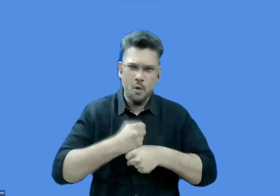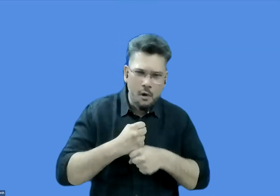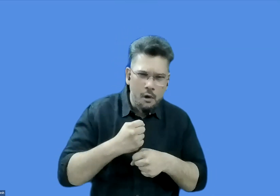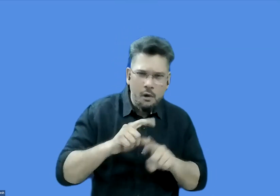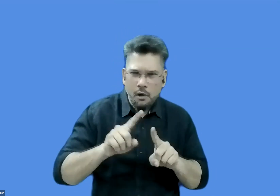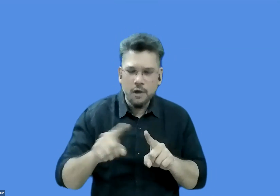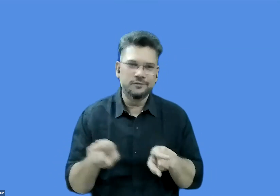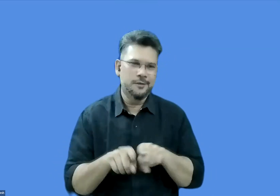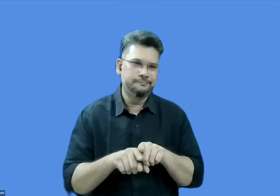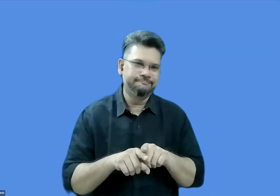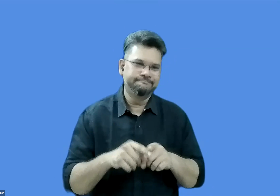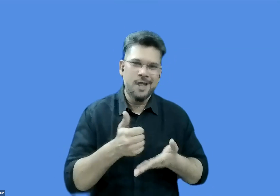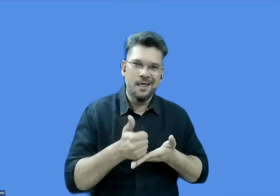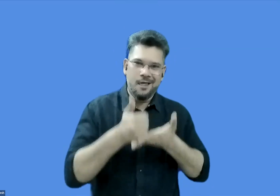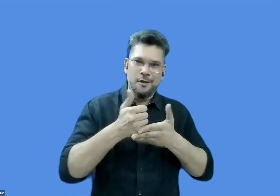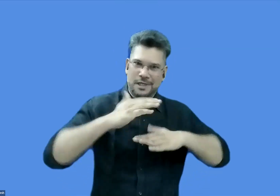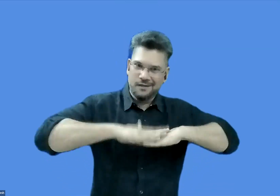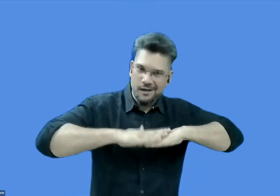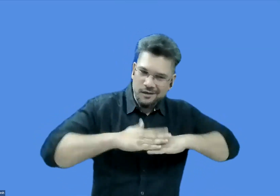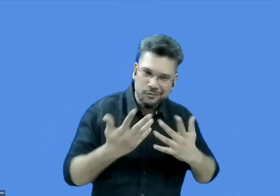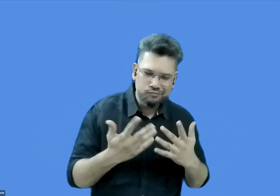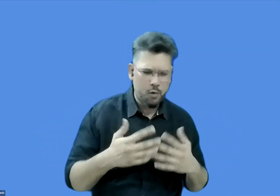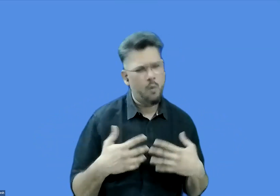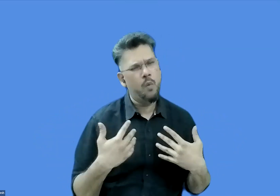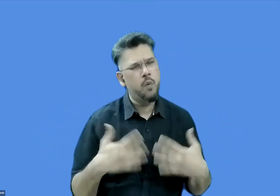academia, which I think is a very good initiative